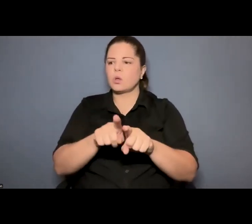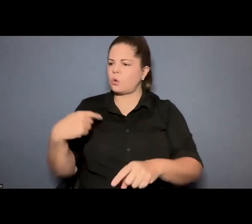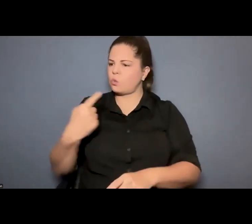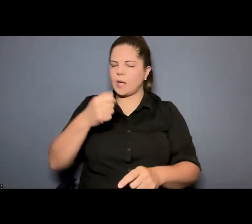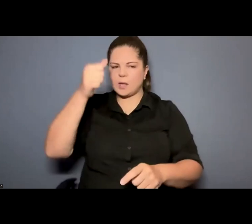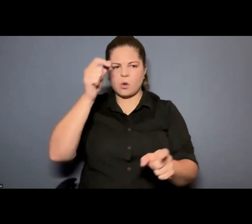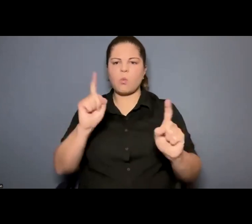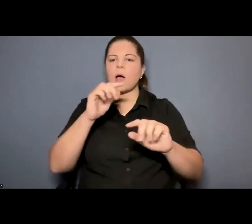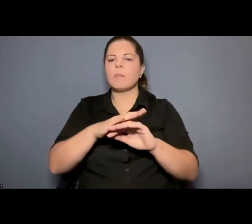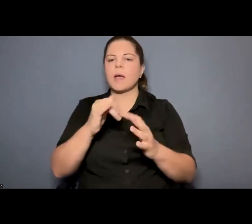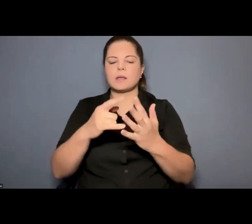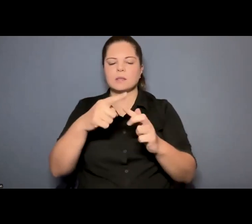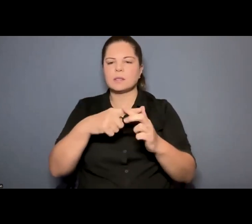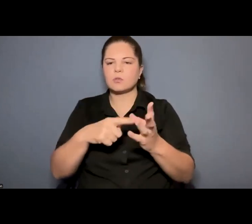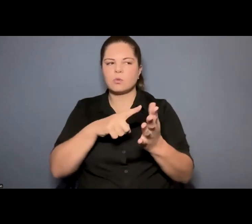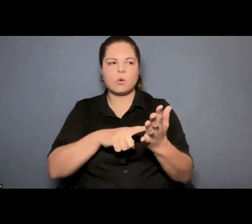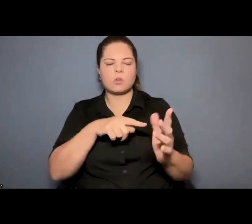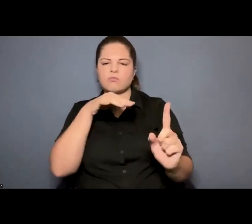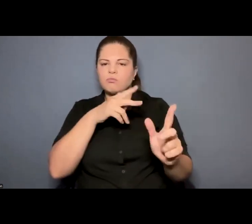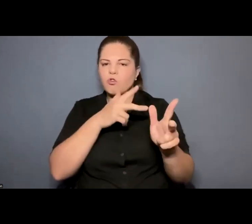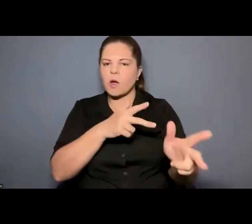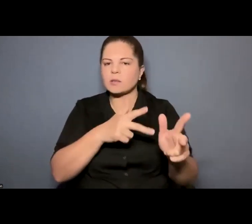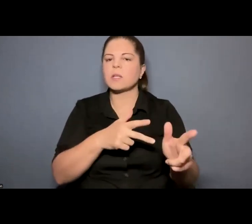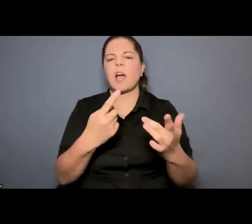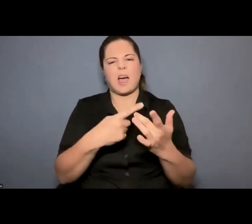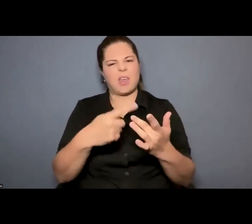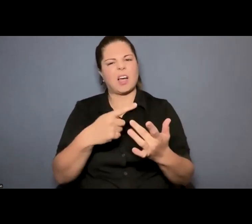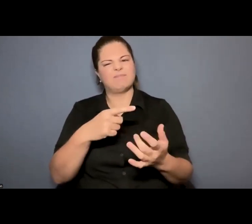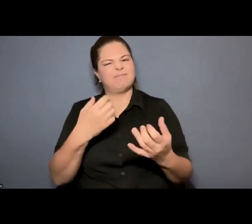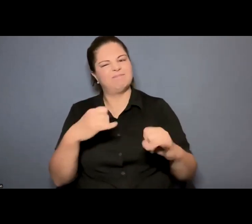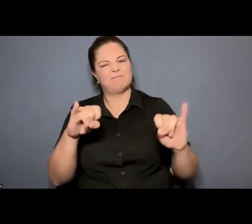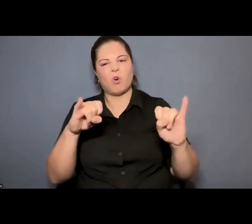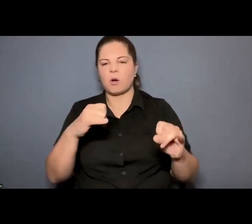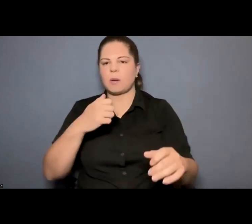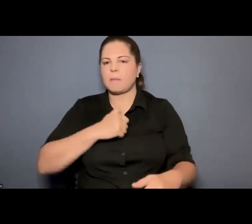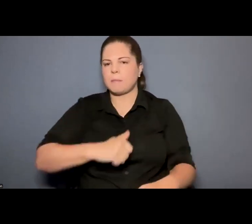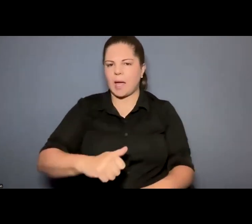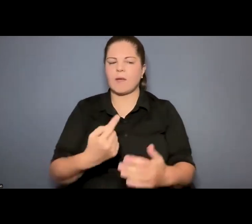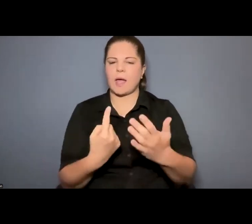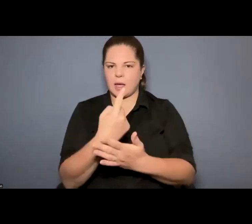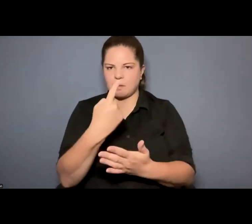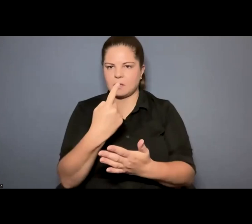behaviours in arts workplaces. And how the sector has responded to these challenges to date.